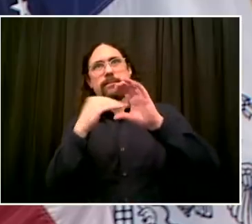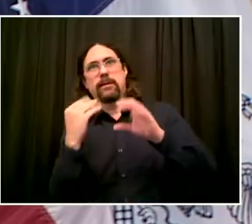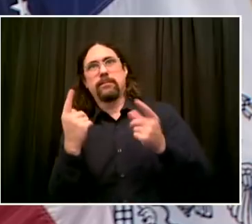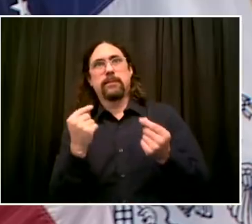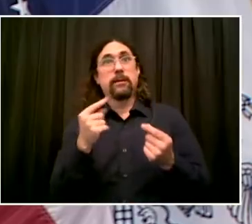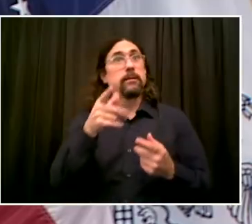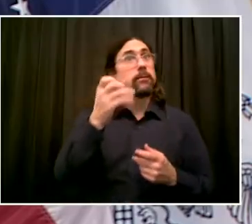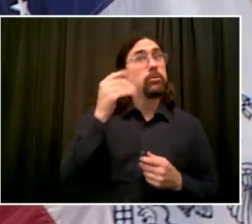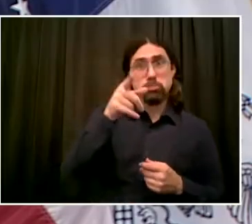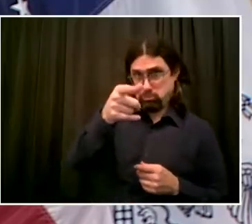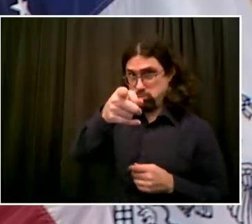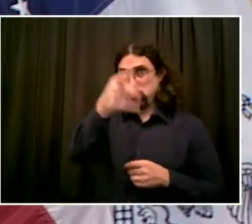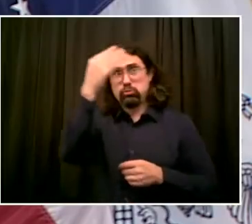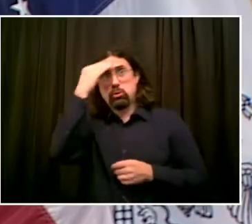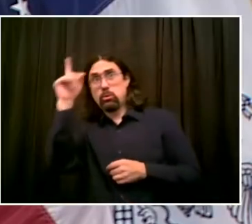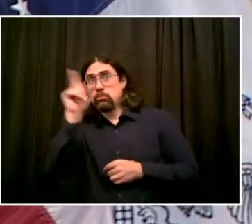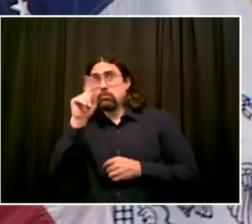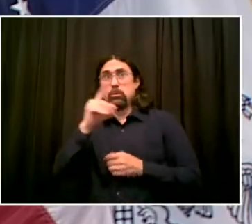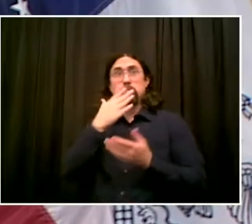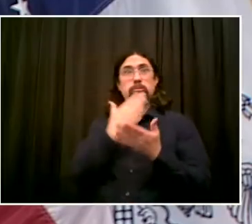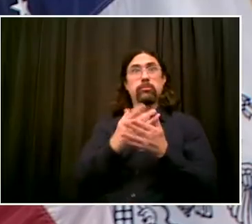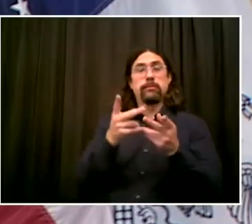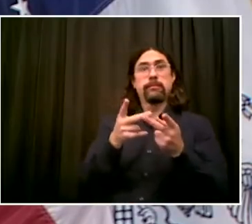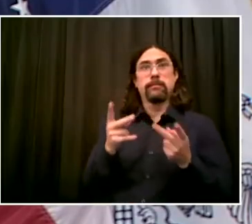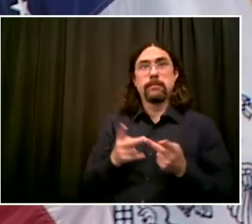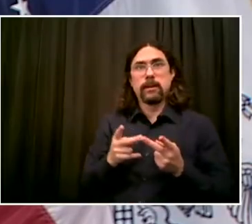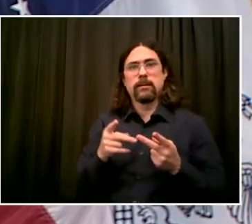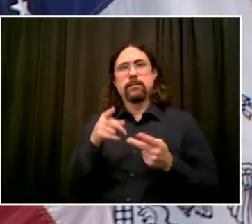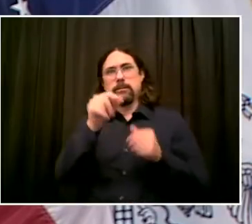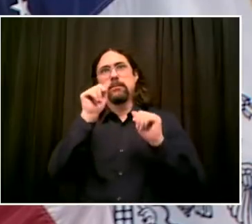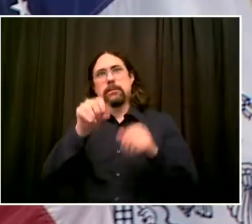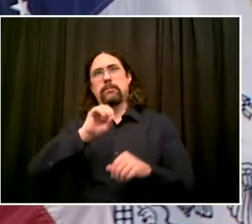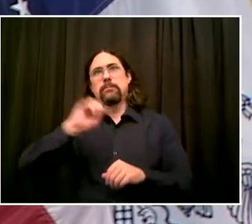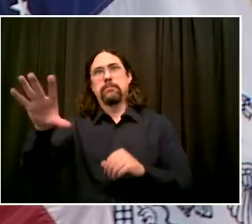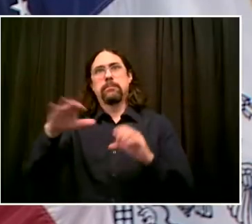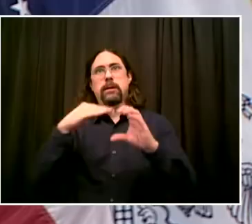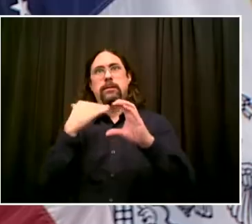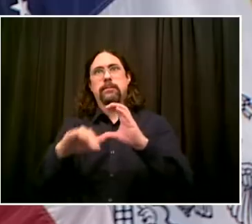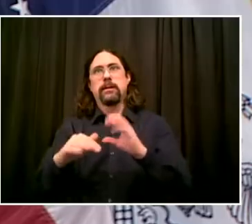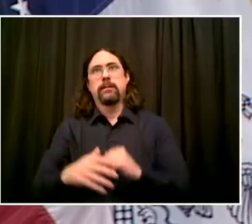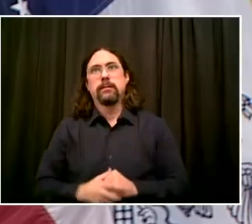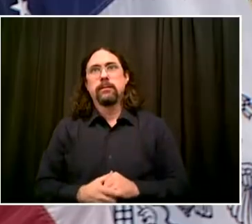LORRAINE, WHAT